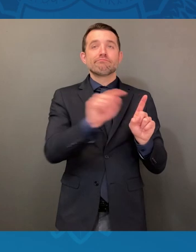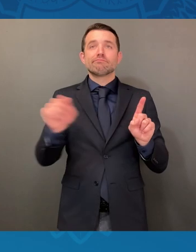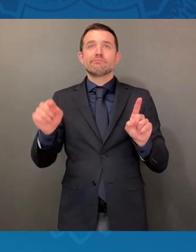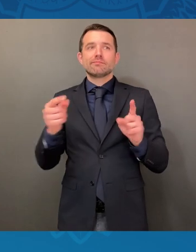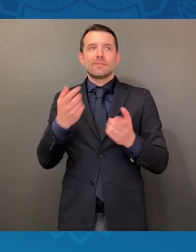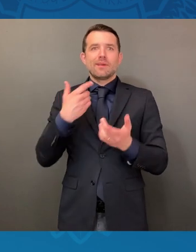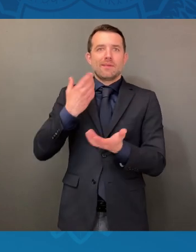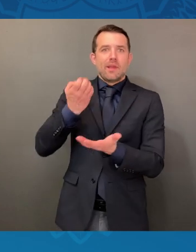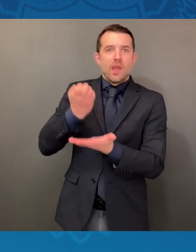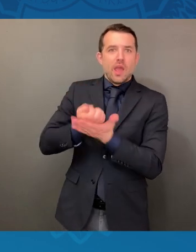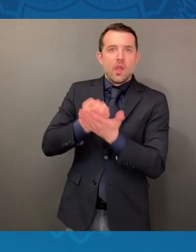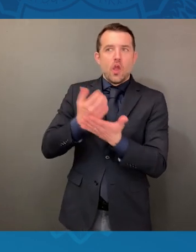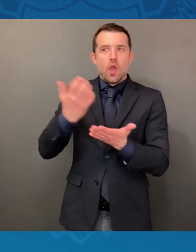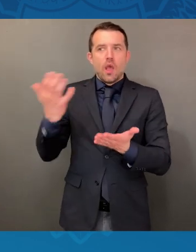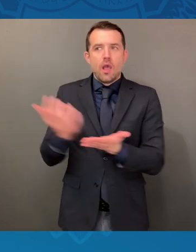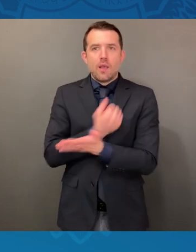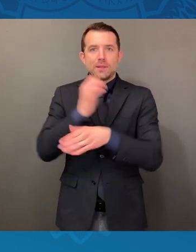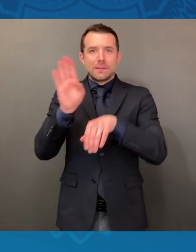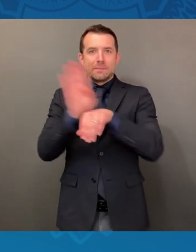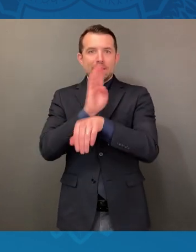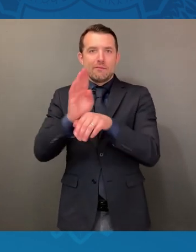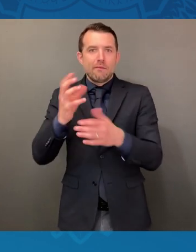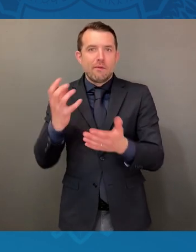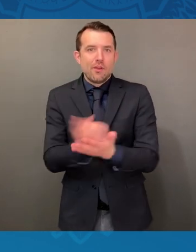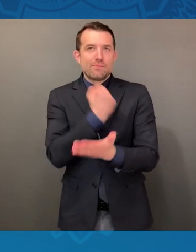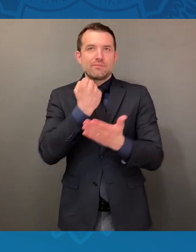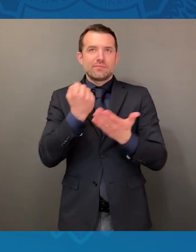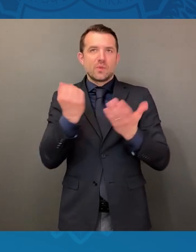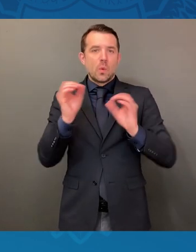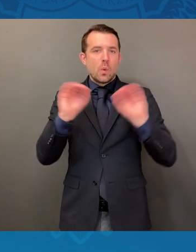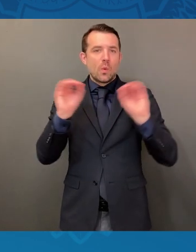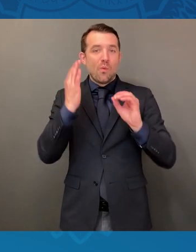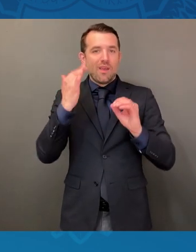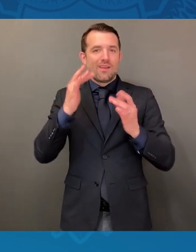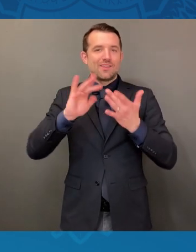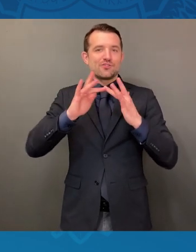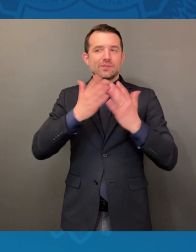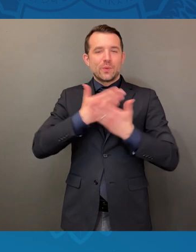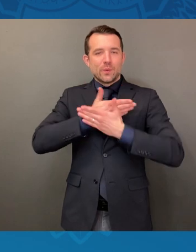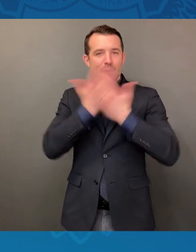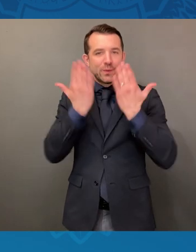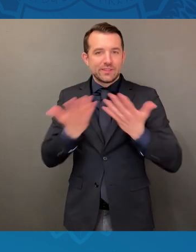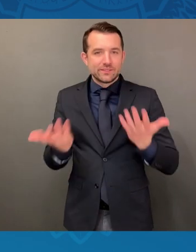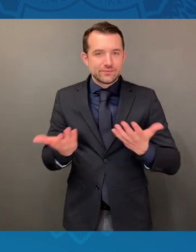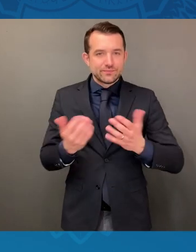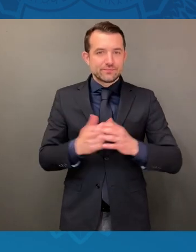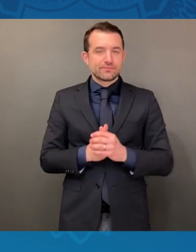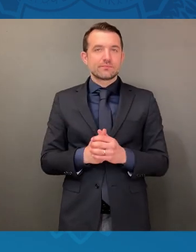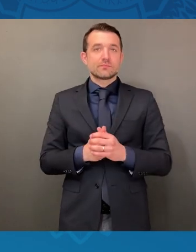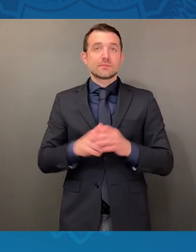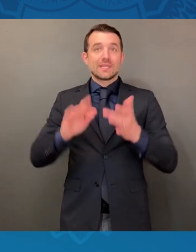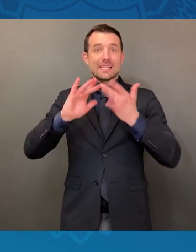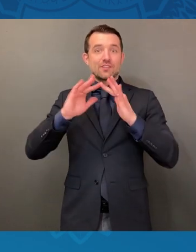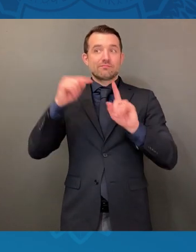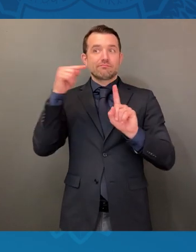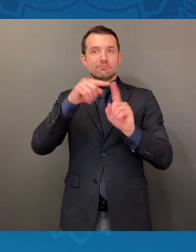Just think about how having access to high speed internet enables workers to take on remote work jobs.